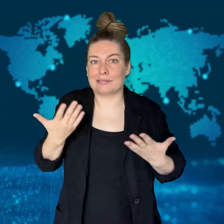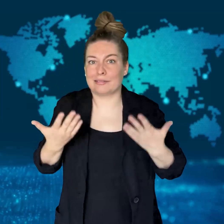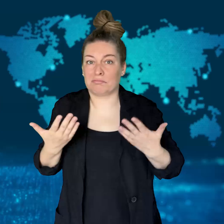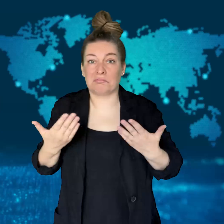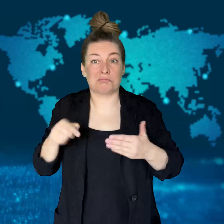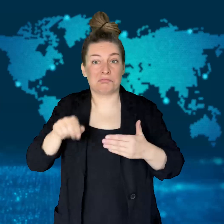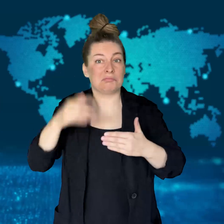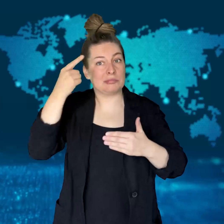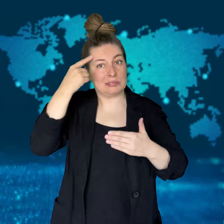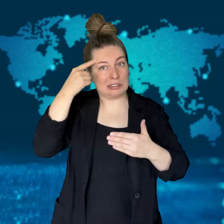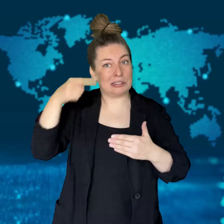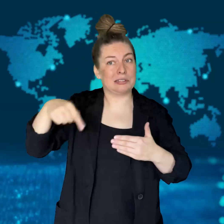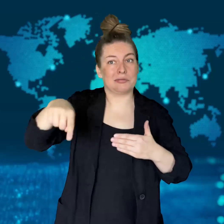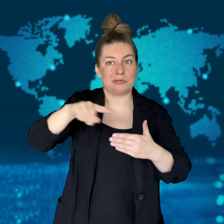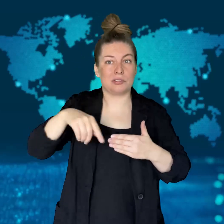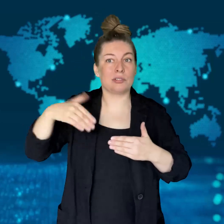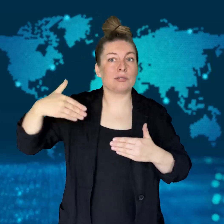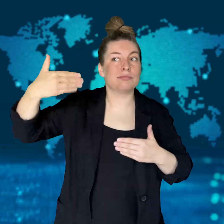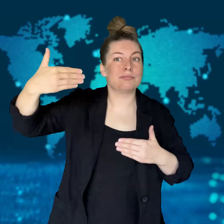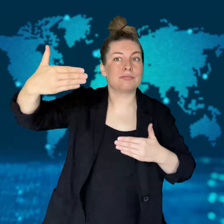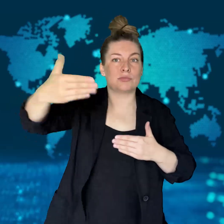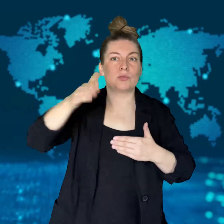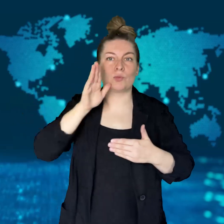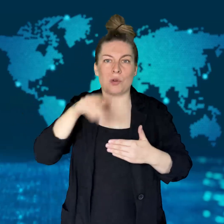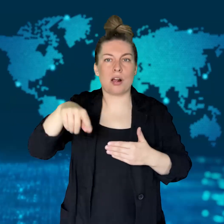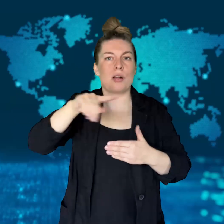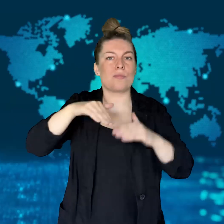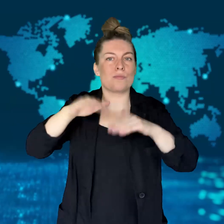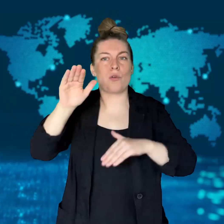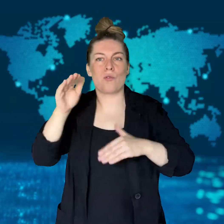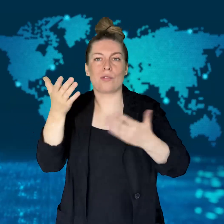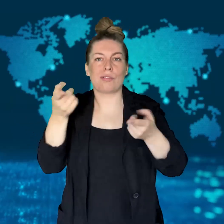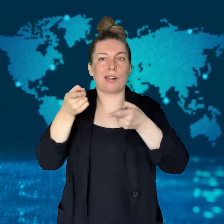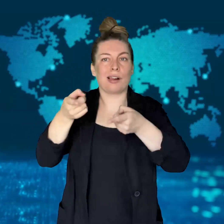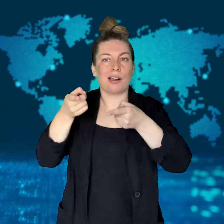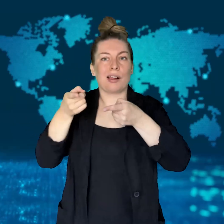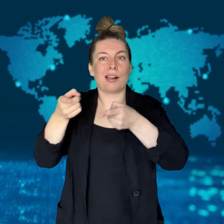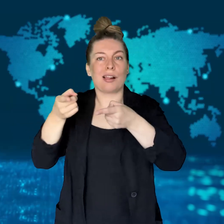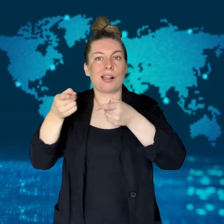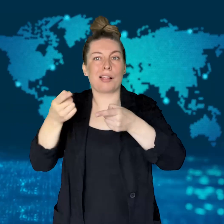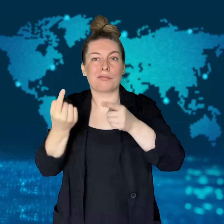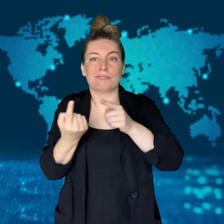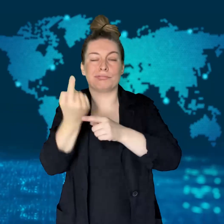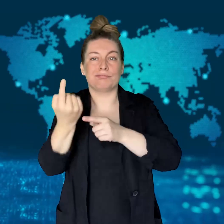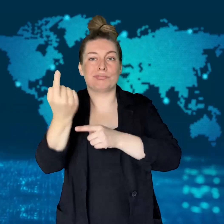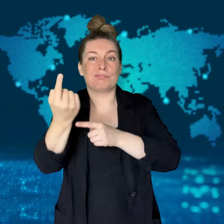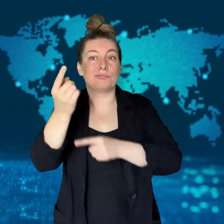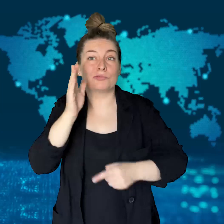weapons that could be used in a future attack on the country.